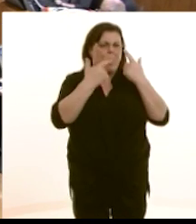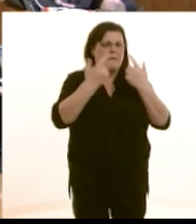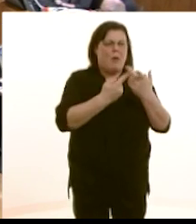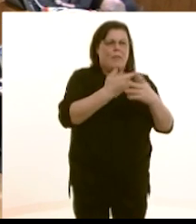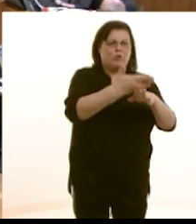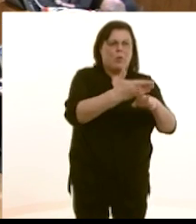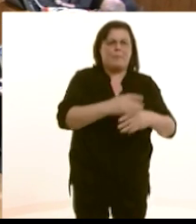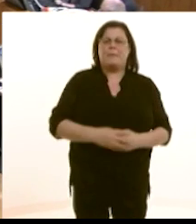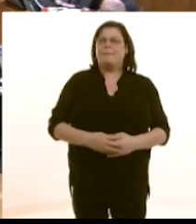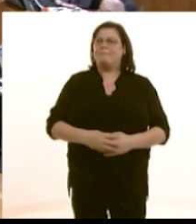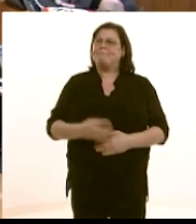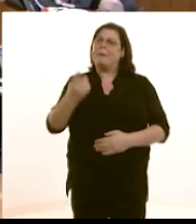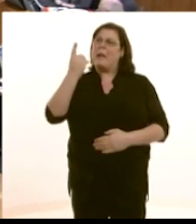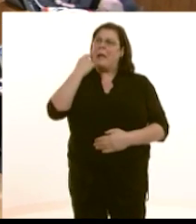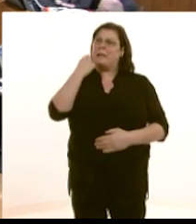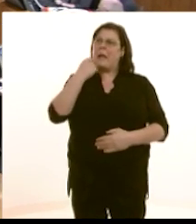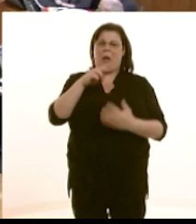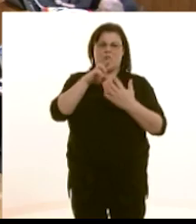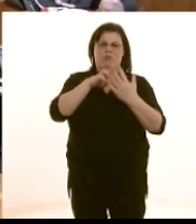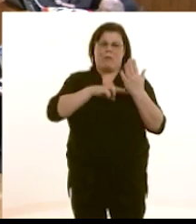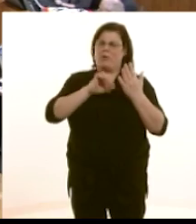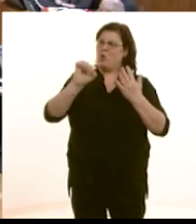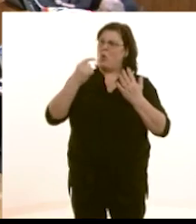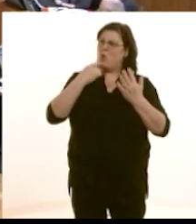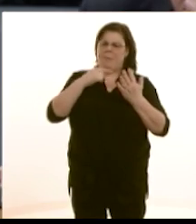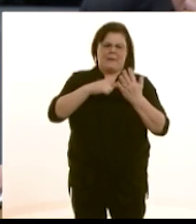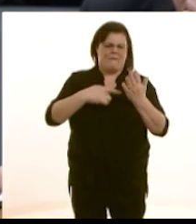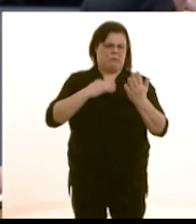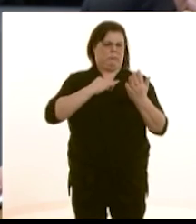to read comments yesterday from you that you felt that you had done everything that you